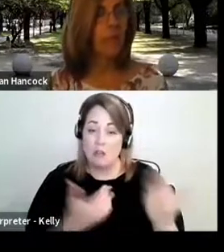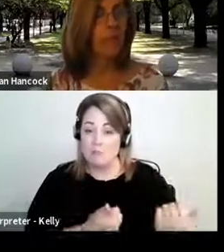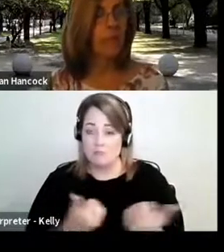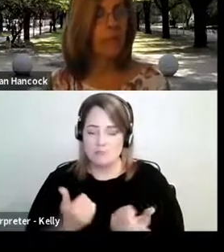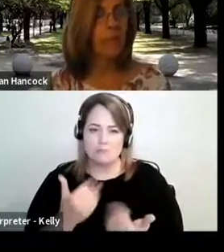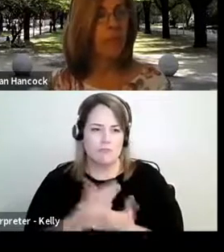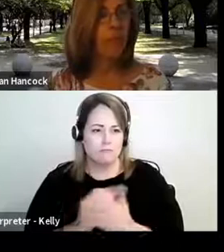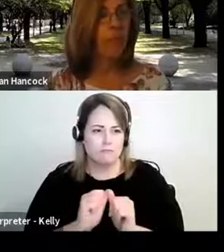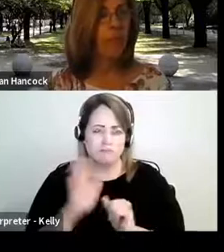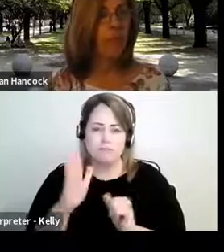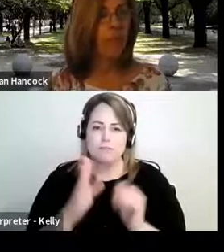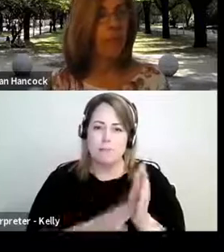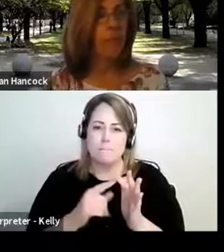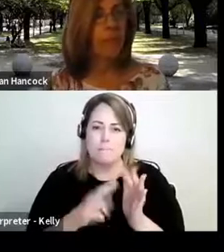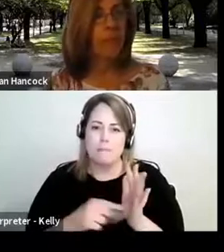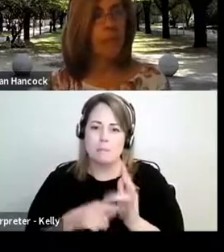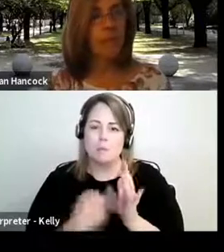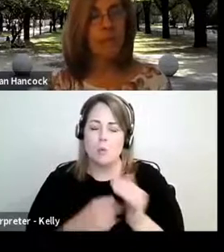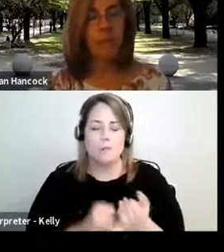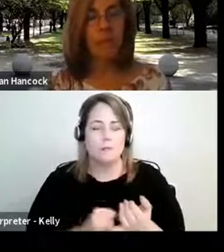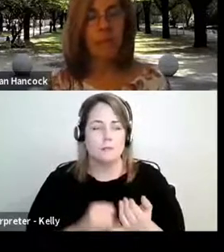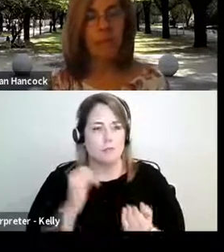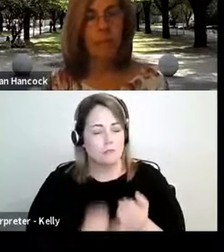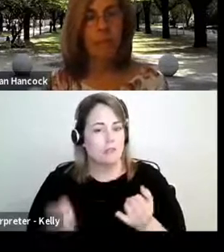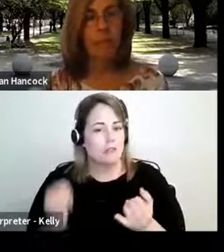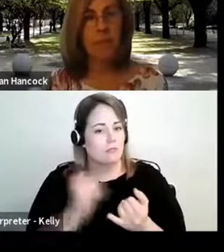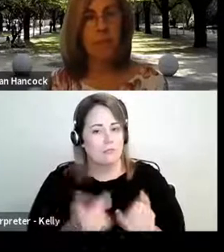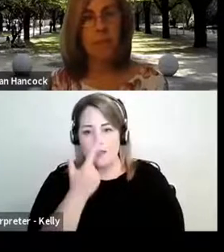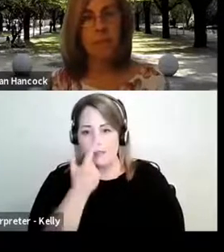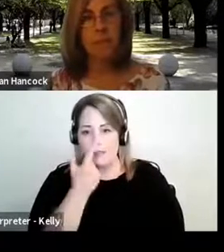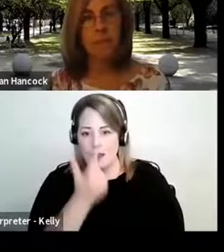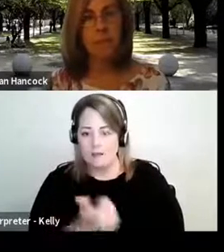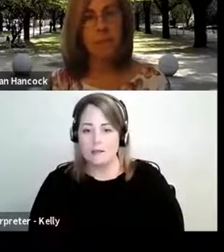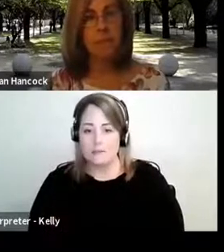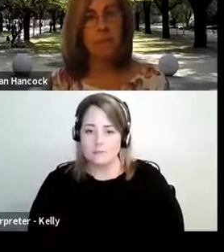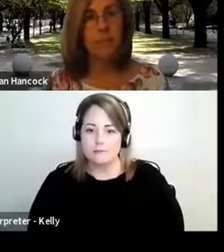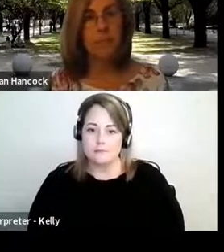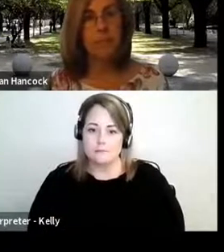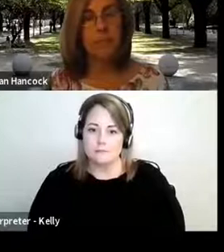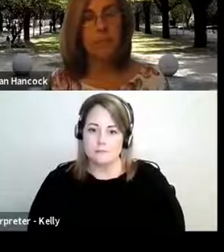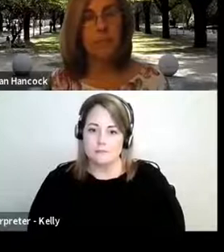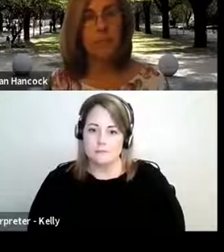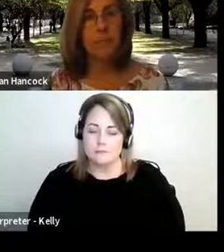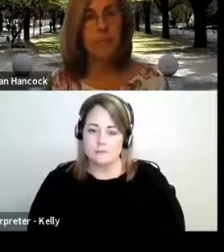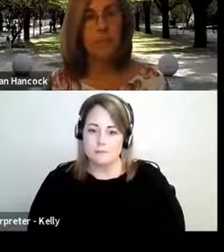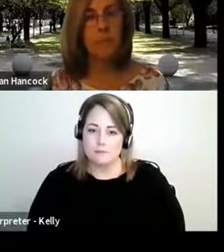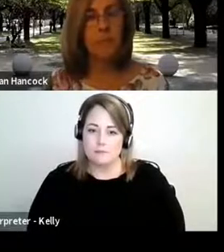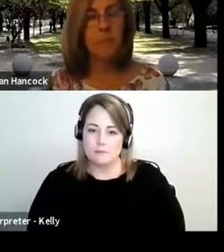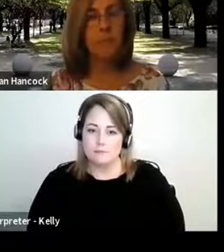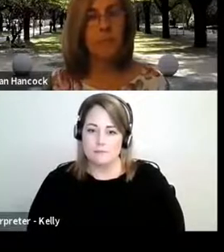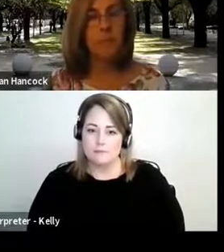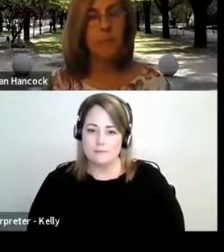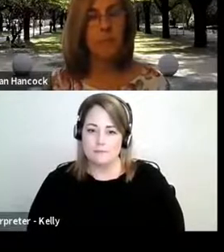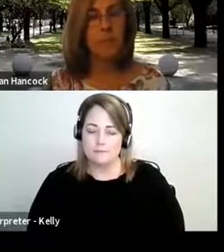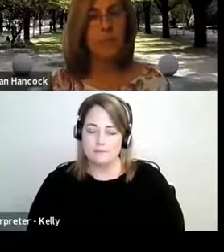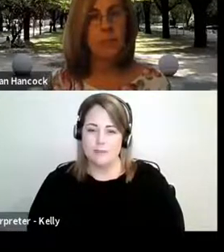we’ve been really lucky and – yeah. I think it helps also with their employability because it